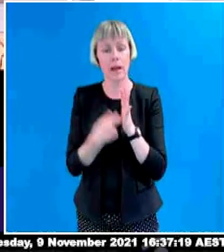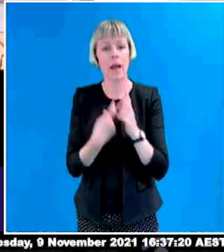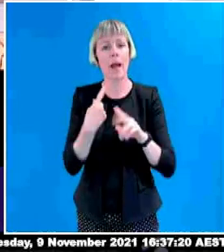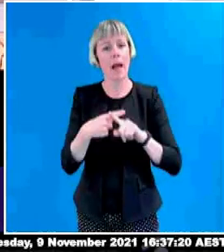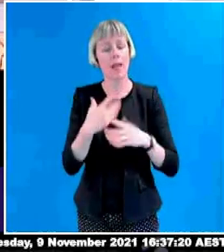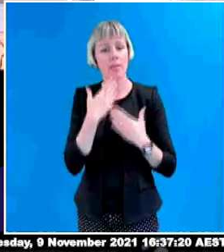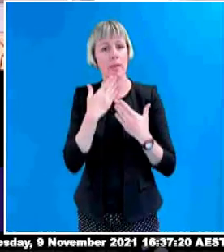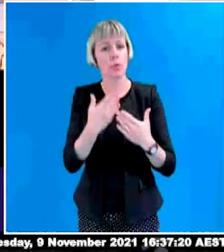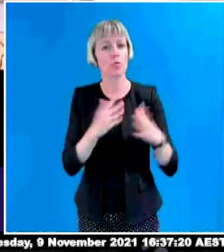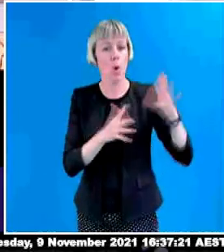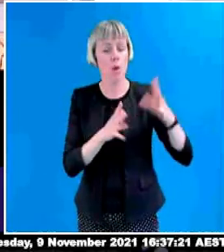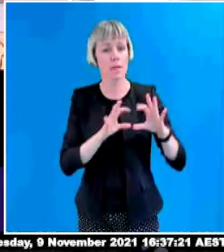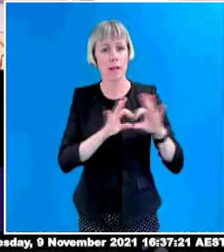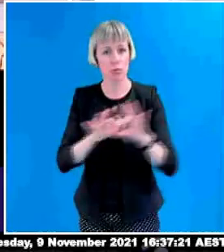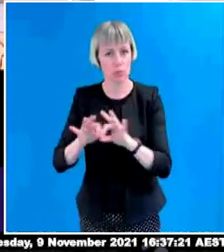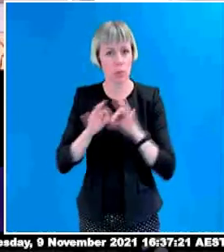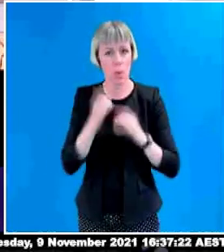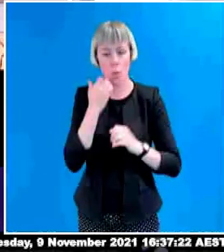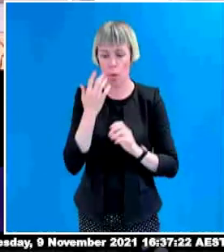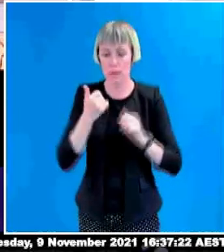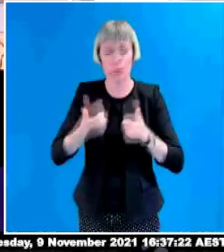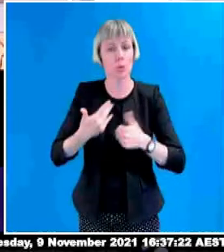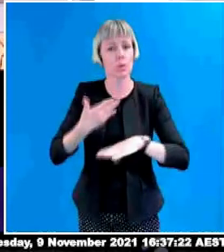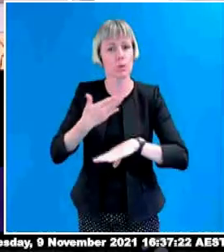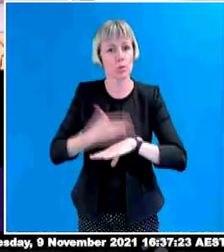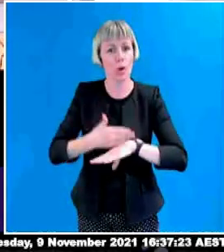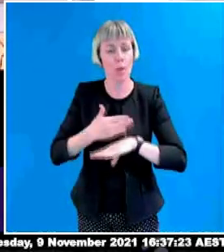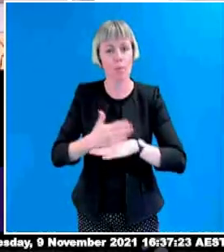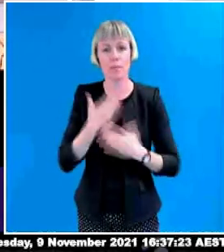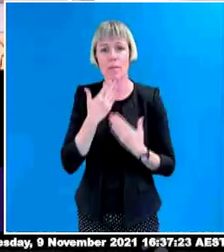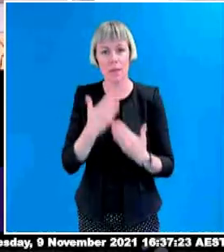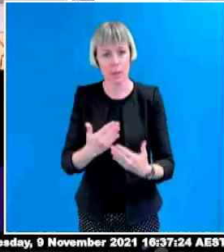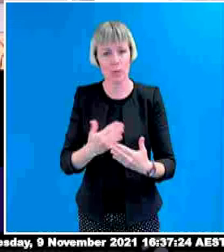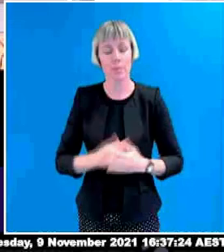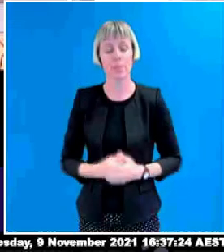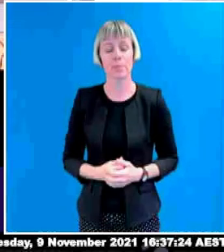have done their usual excellent job. Thank you, everybody.